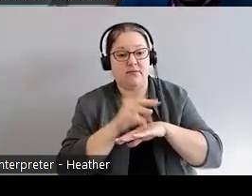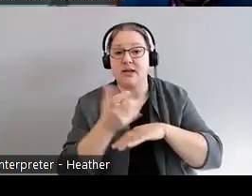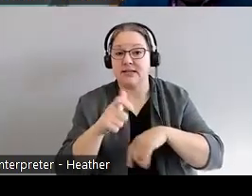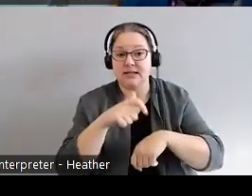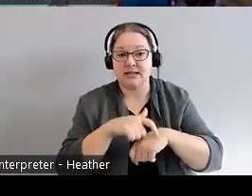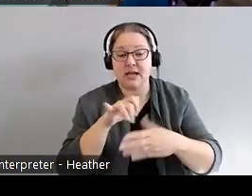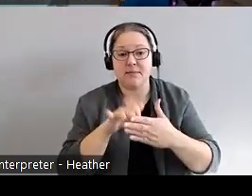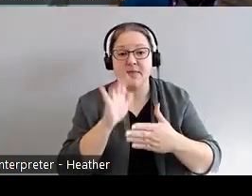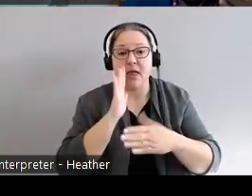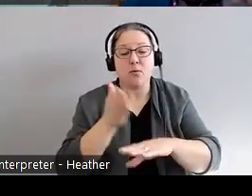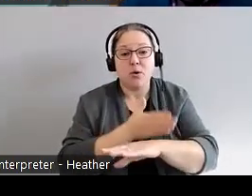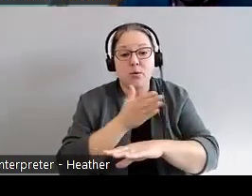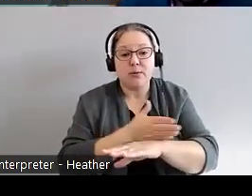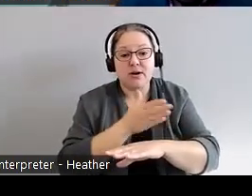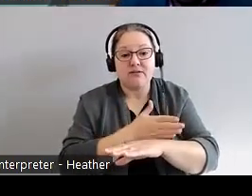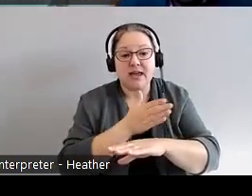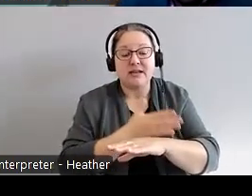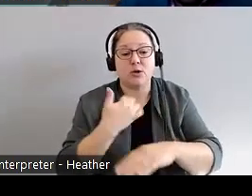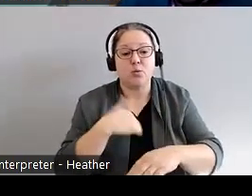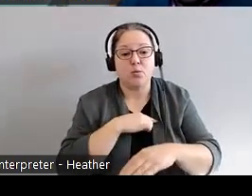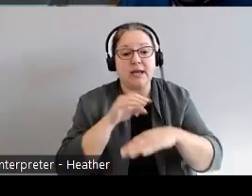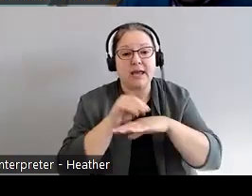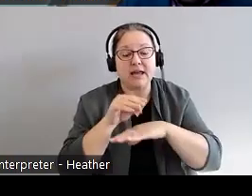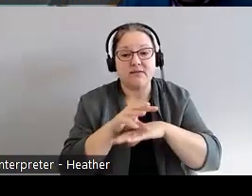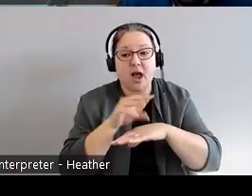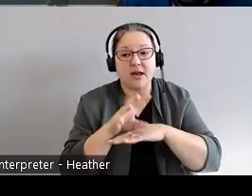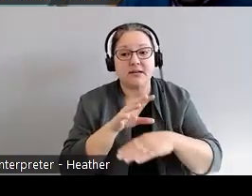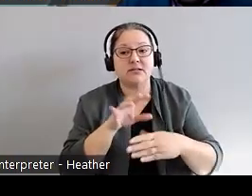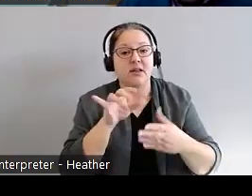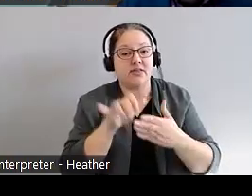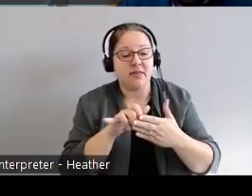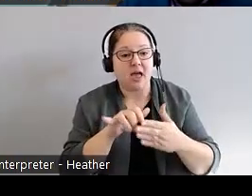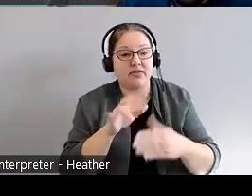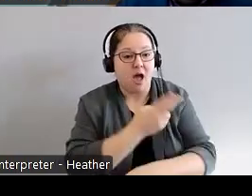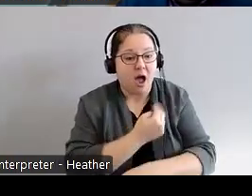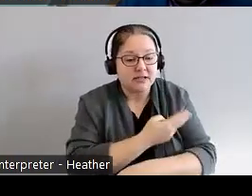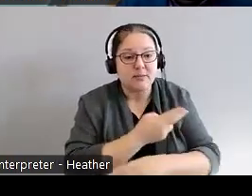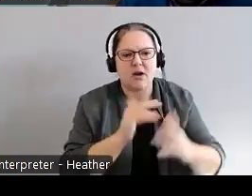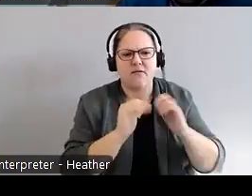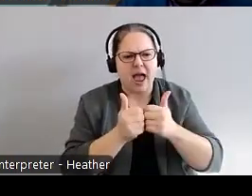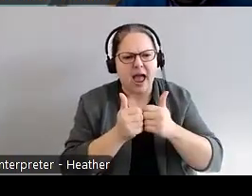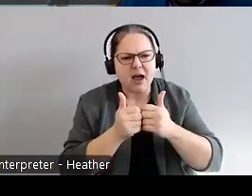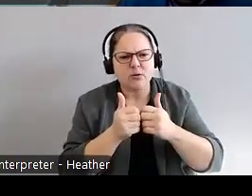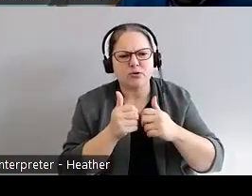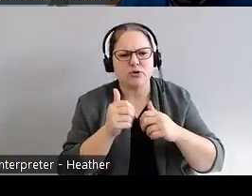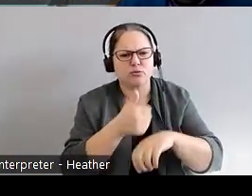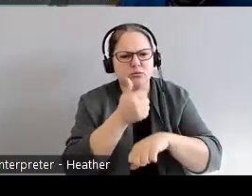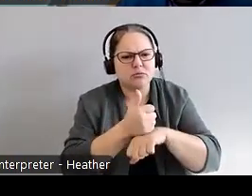renovated um we advise uh you know the hospital on you know how to structure the uh the millo the the